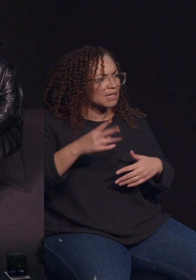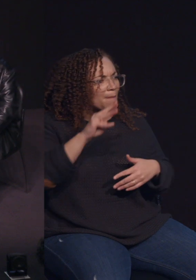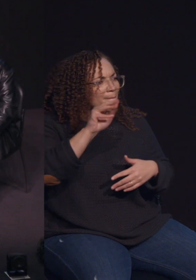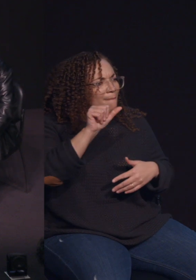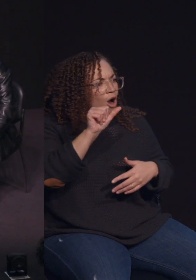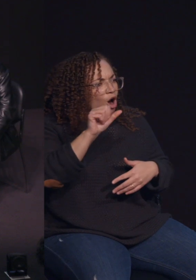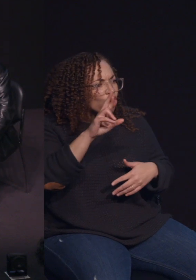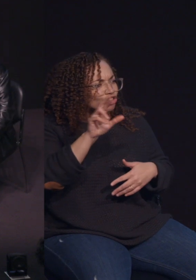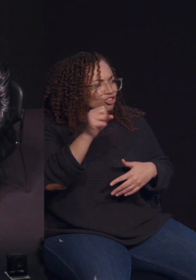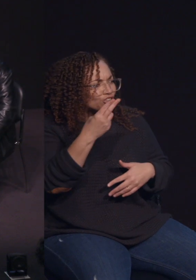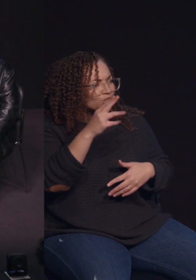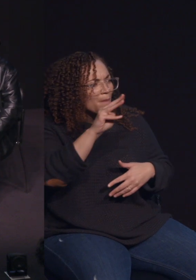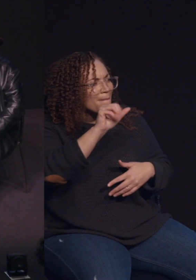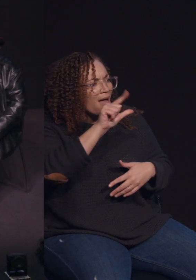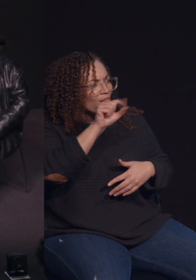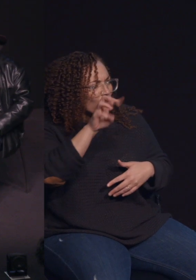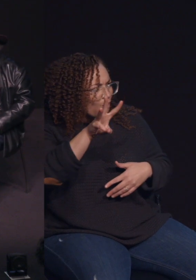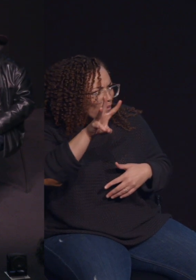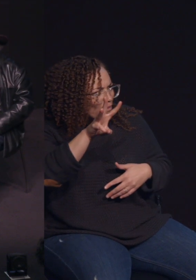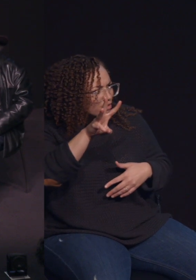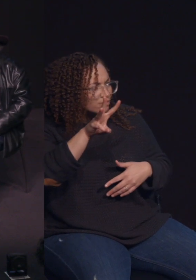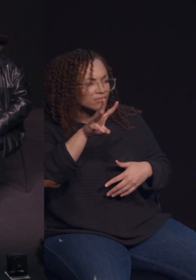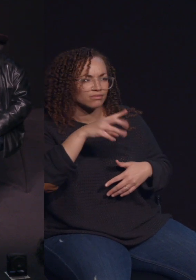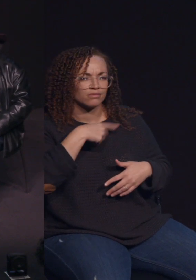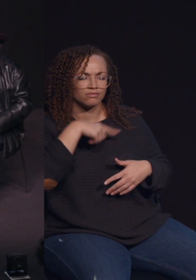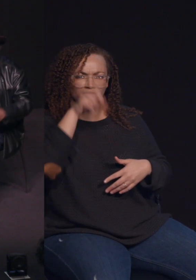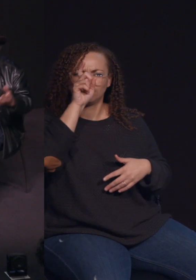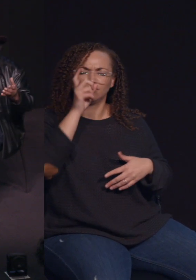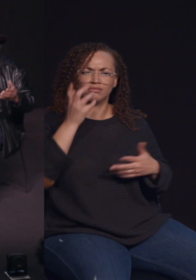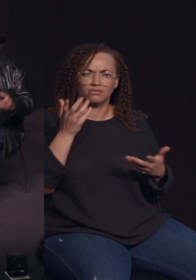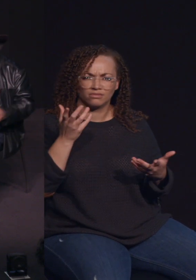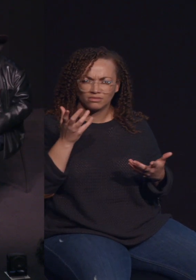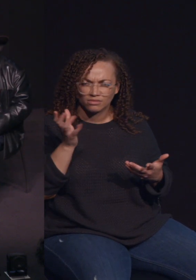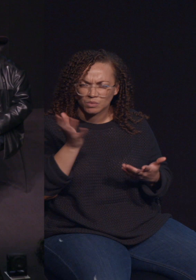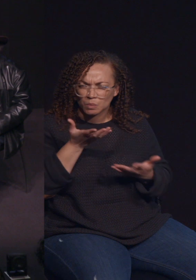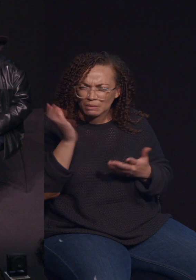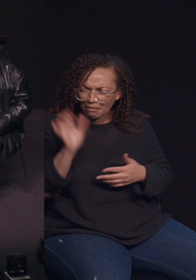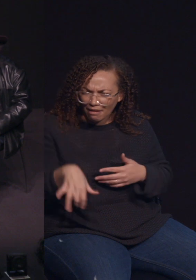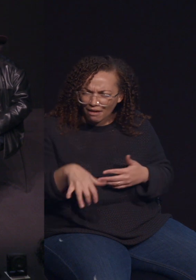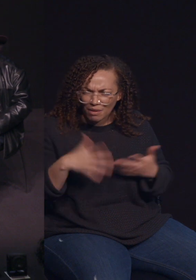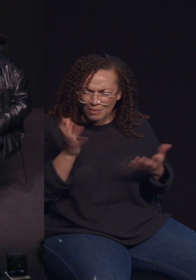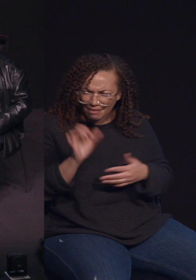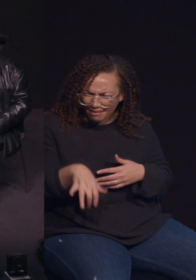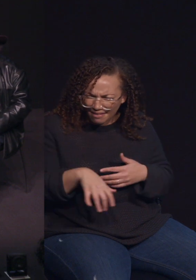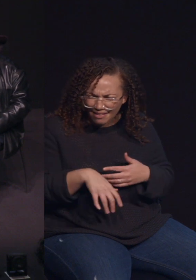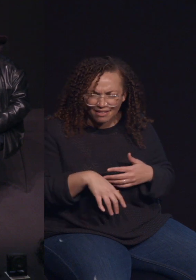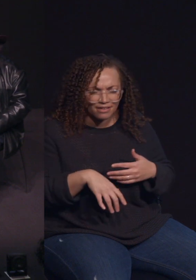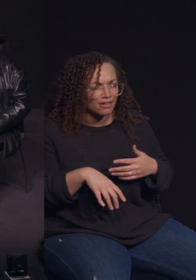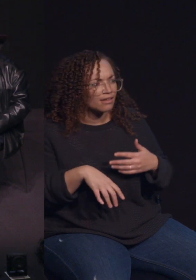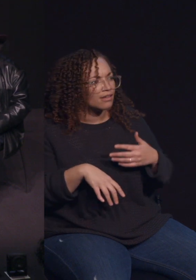You know, I asked the guys, "What is it?" "Oh, marshmallows, you know?" "What is marshmallow, you know, really?" So when Grandpa said, "You want one?"